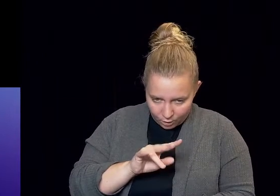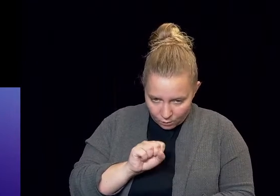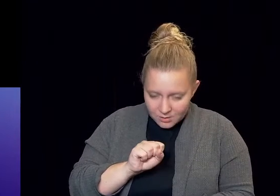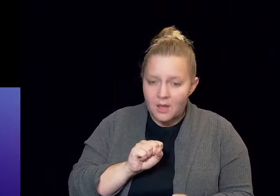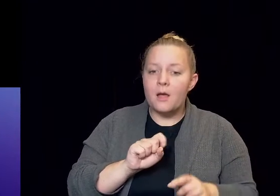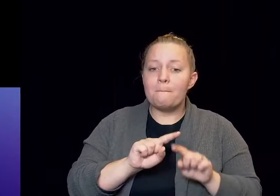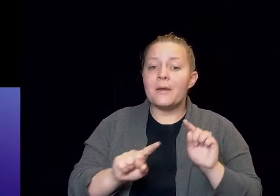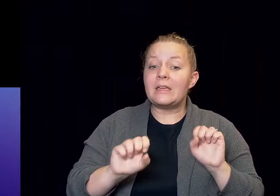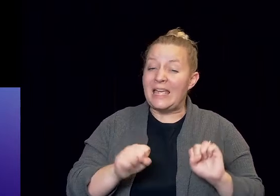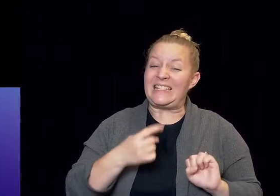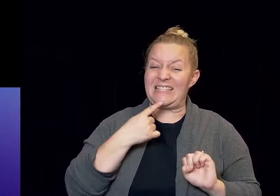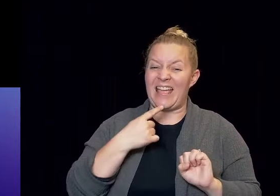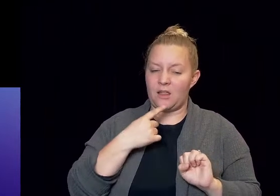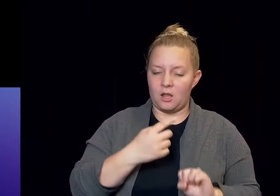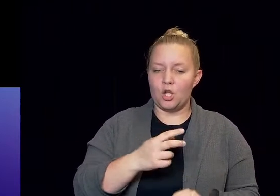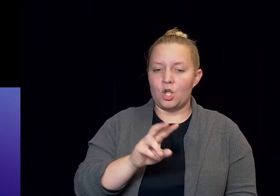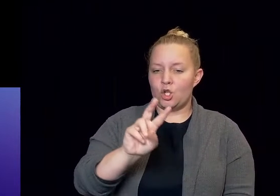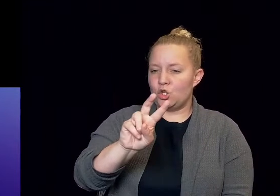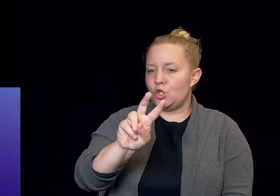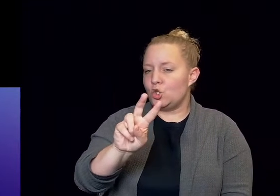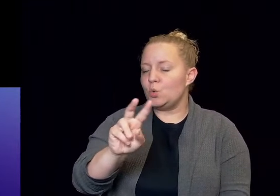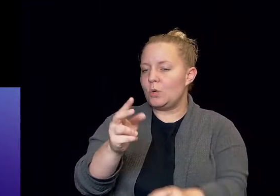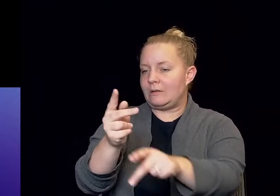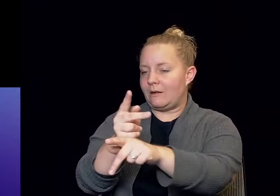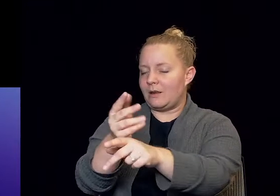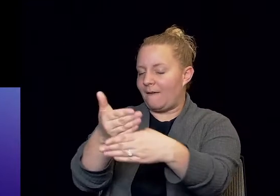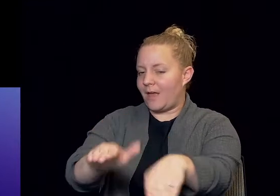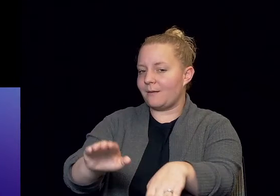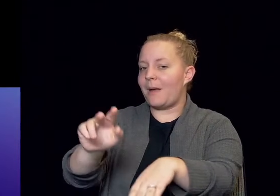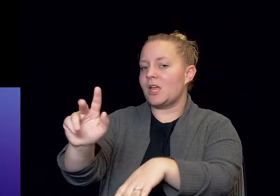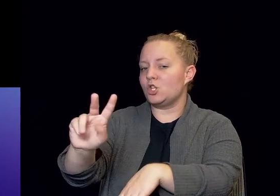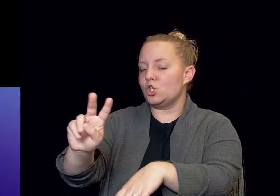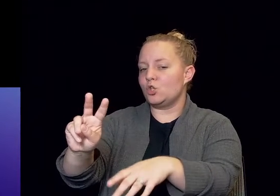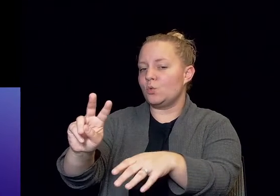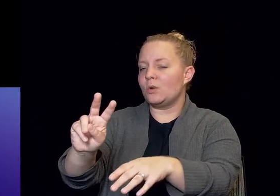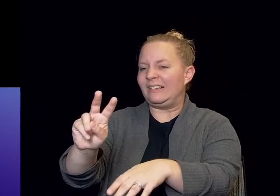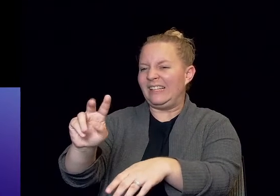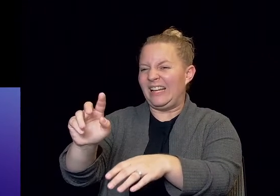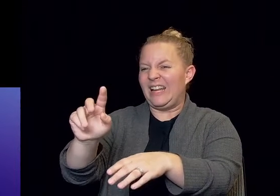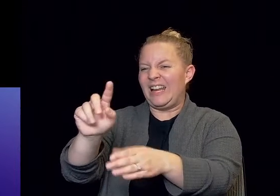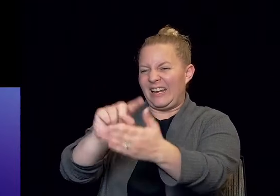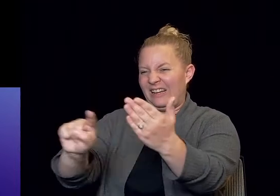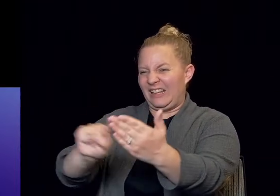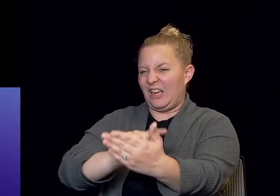or 2 divided by 2 this my new number is 1. And then 12 divided by 2, my new number is 6.